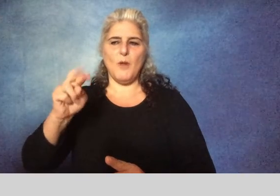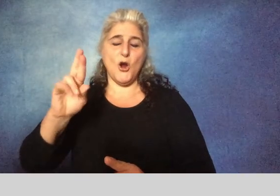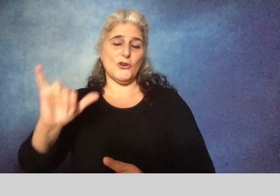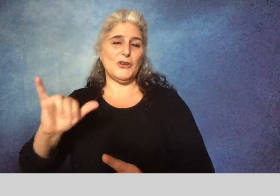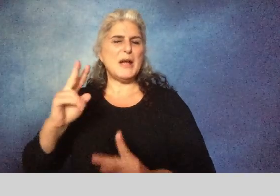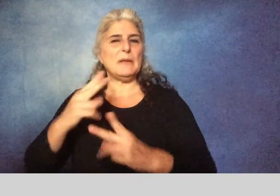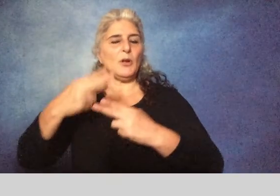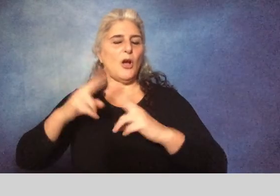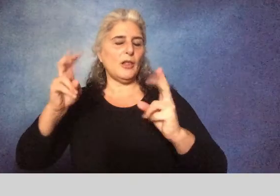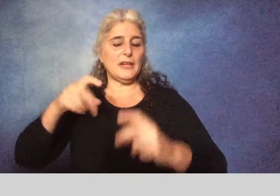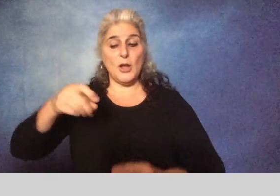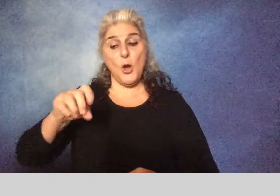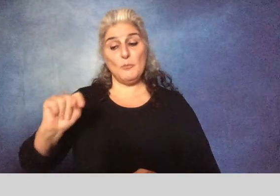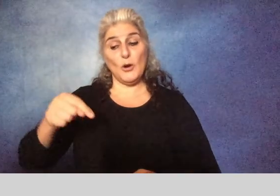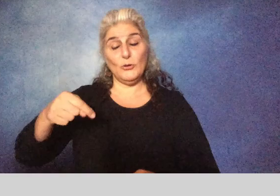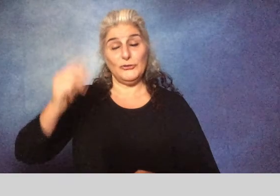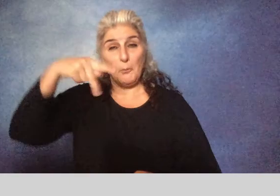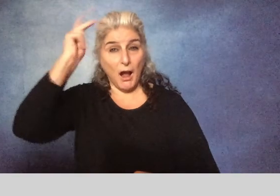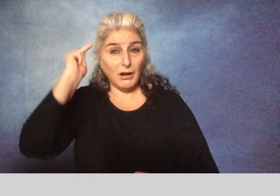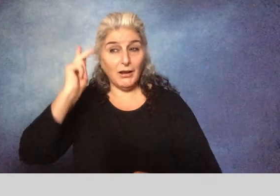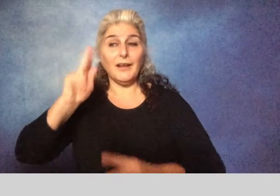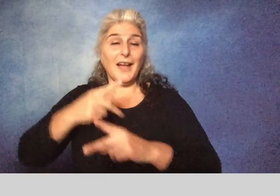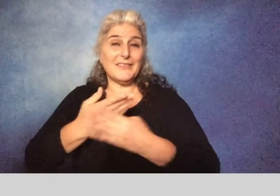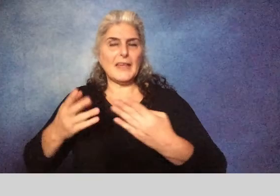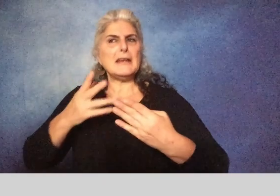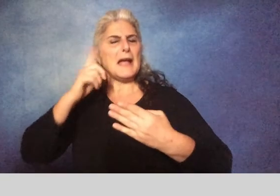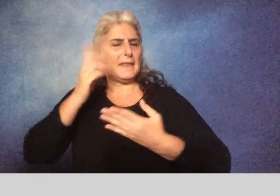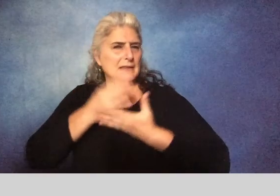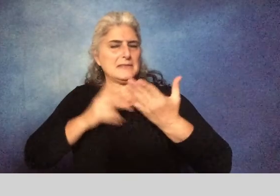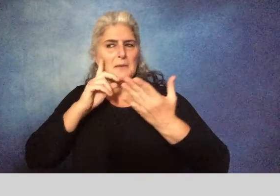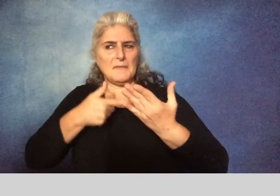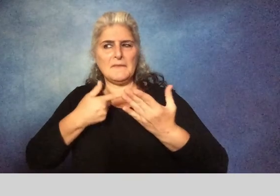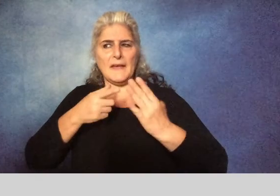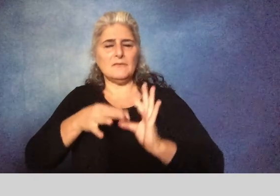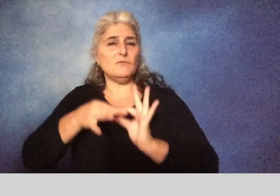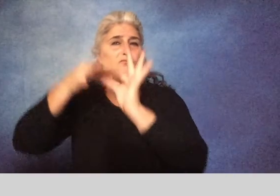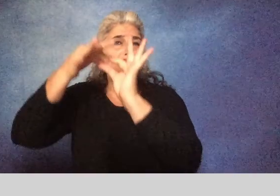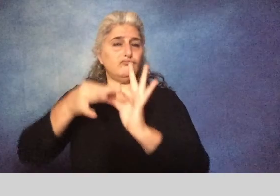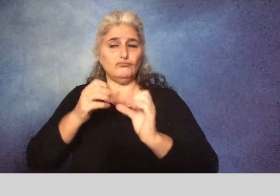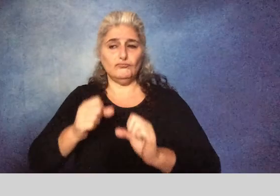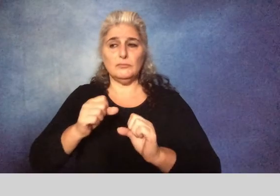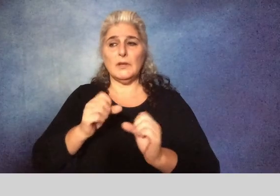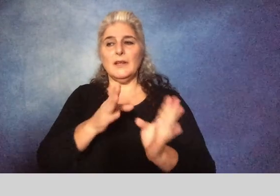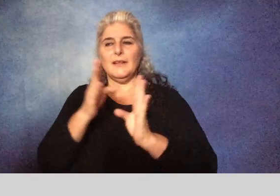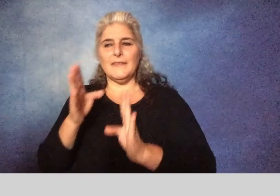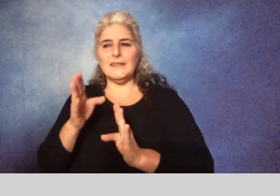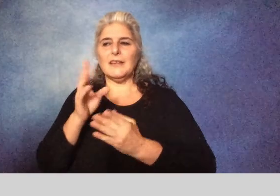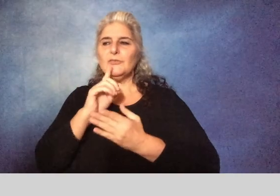And I think that some of the repetition in The Go! Team album draws parallels to post-punk. "The Royal Society" is considered psychobilly